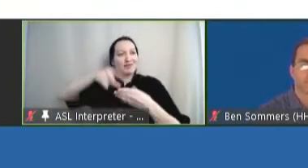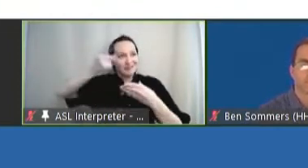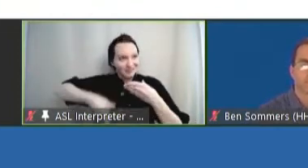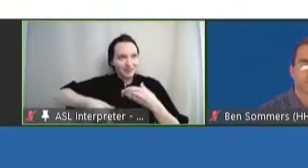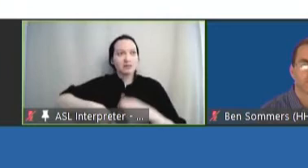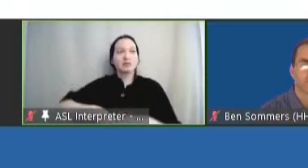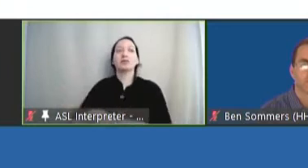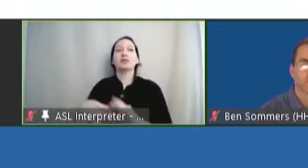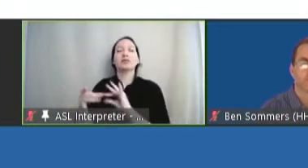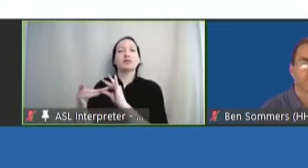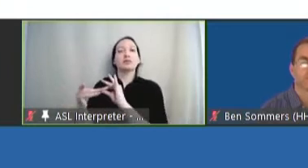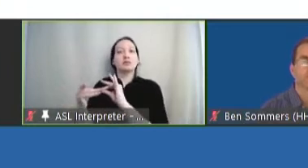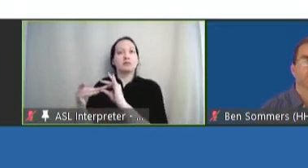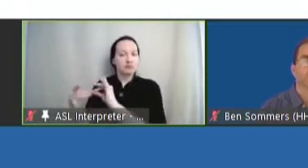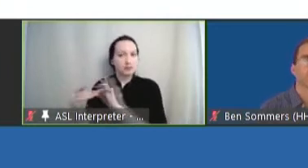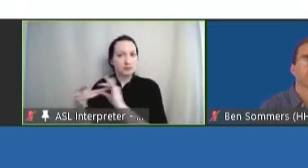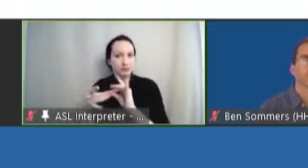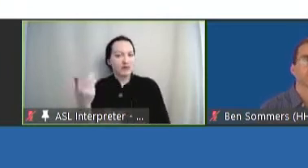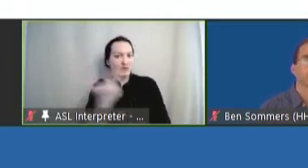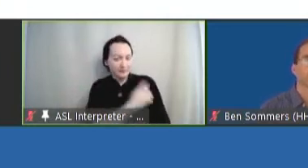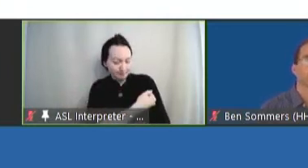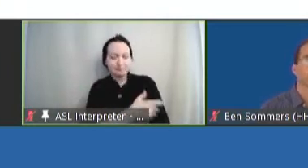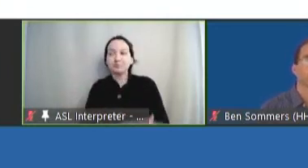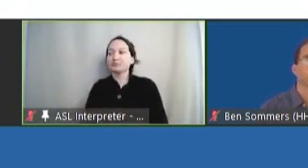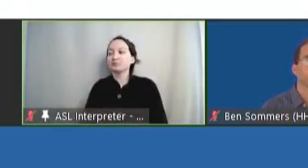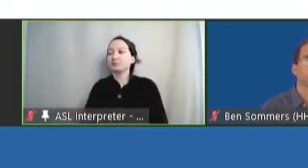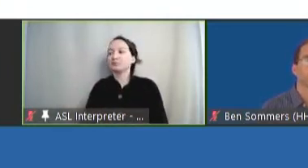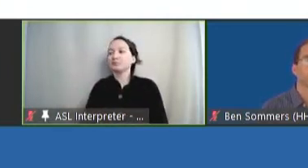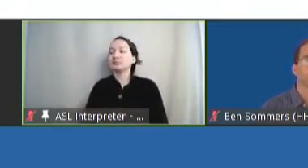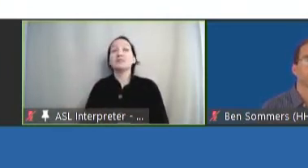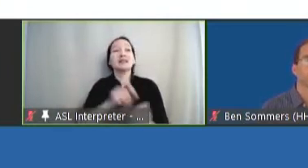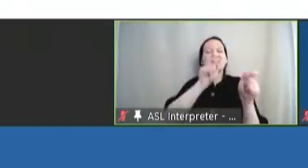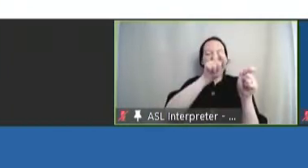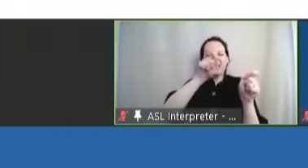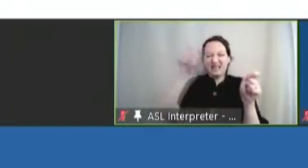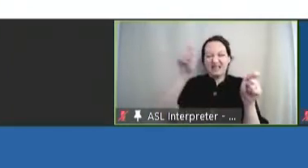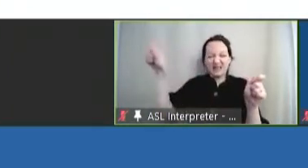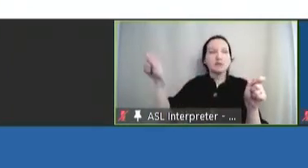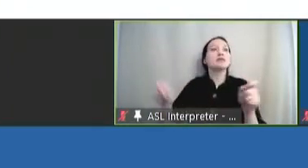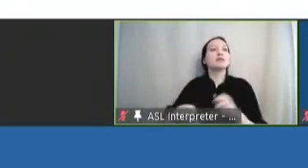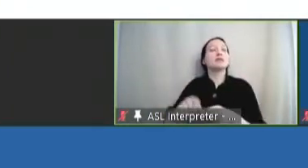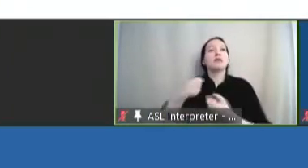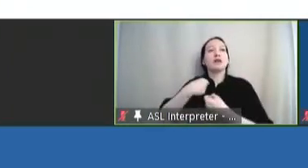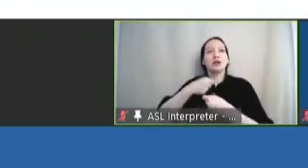associated with the vaccinations. The dotted line shows the counterfactual situation